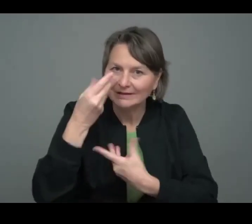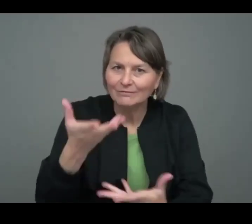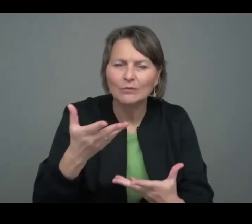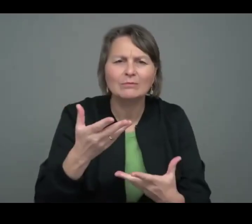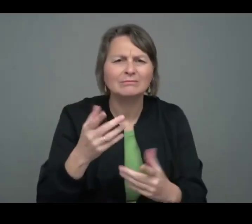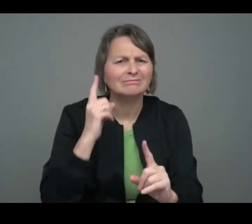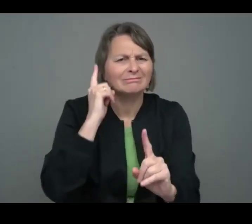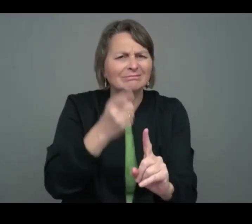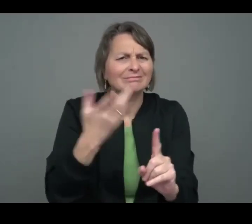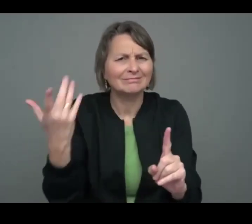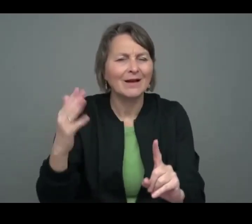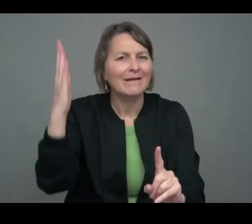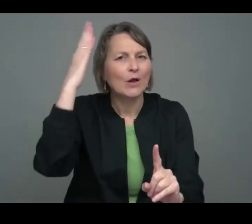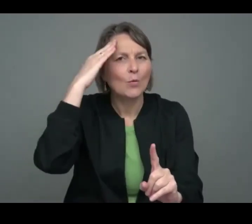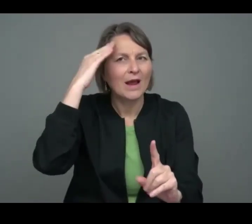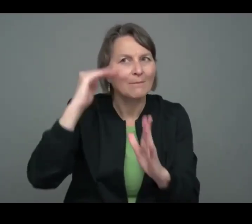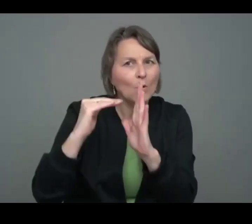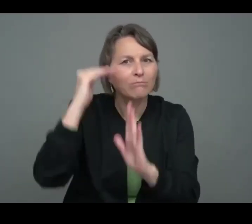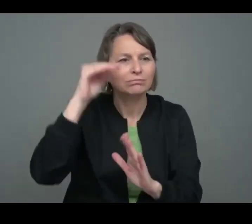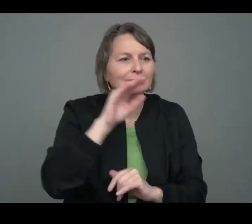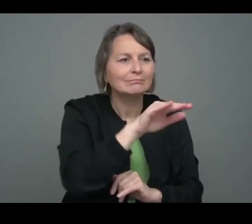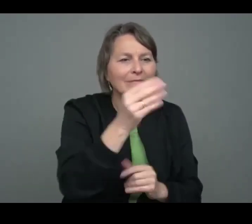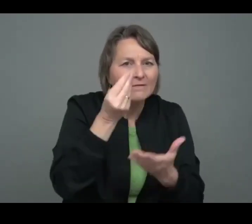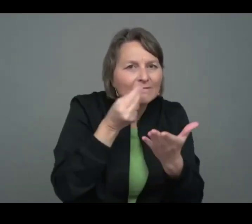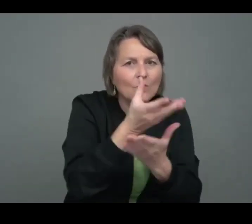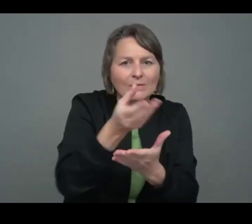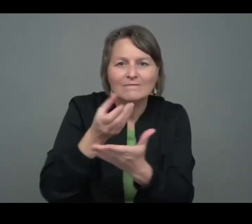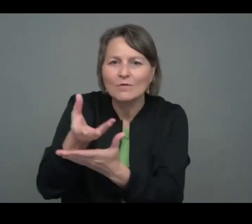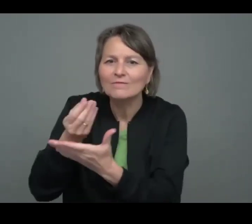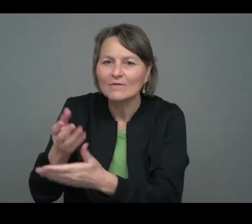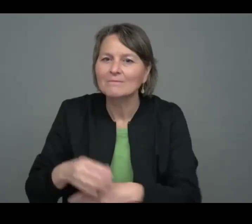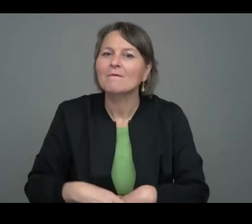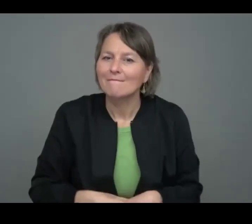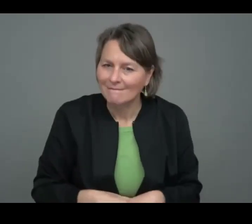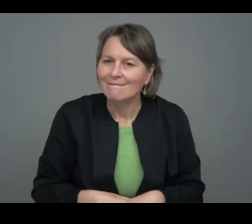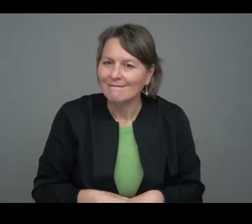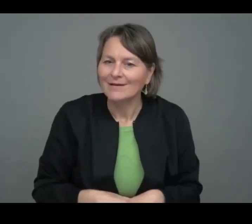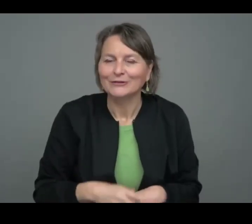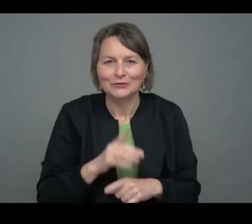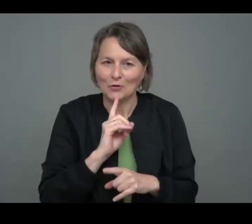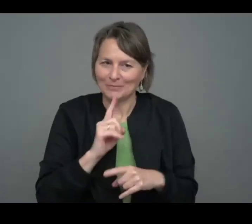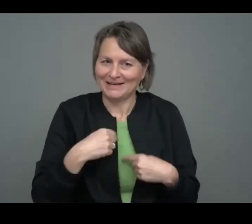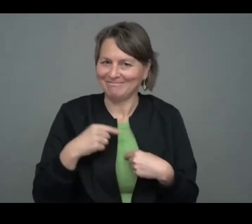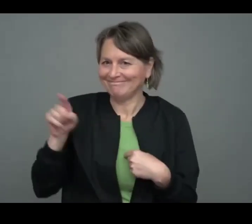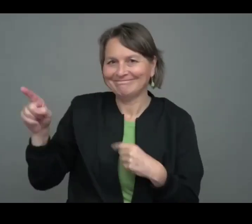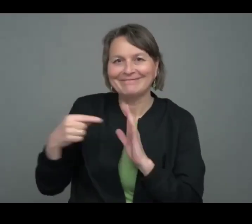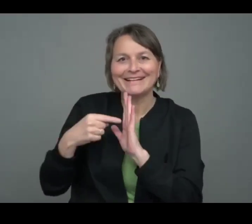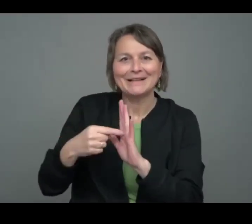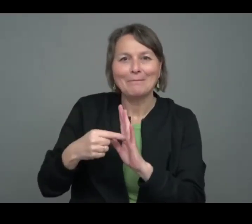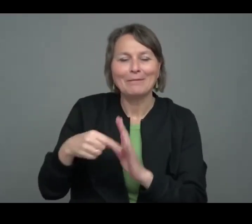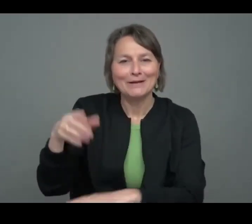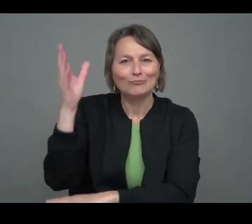topic to research or talk about, even more informed people about what is happening in interpretation